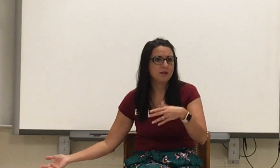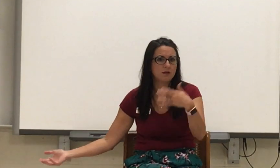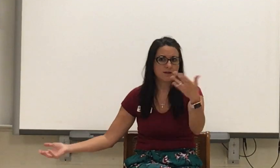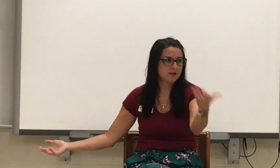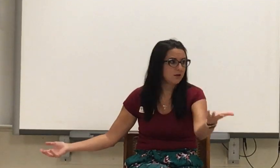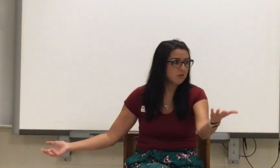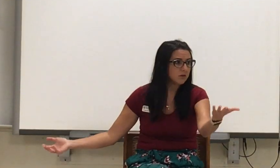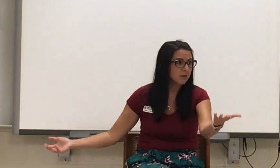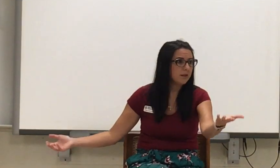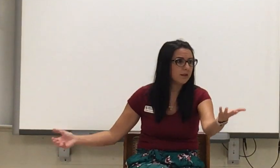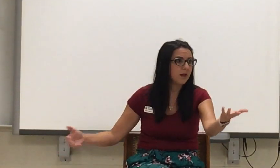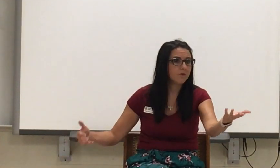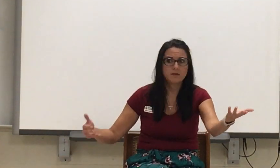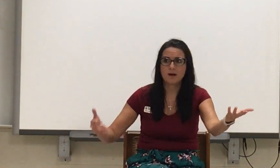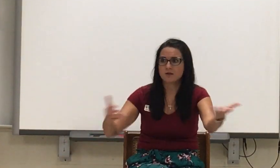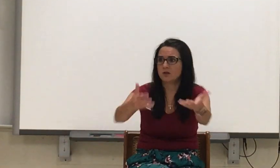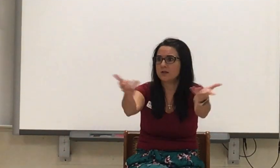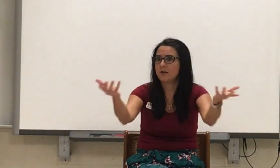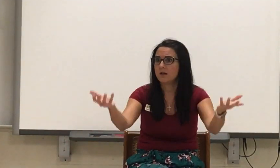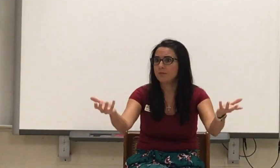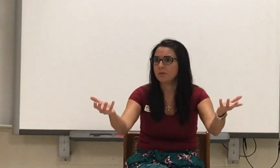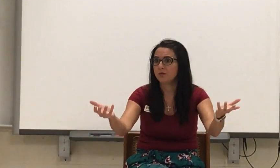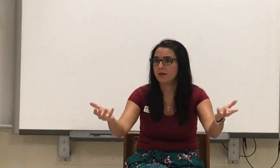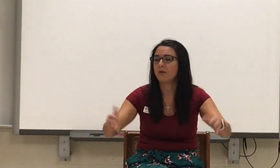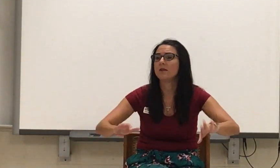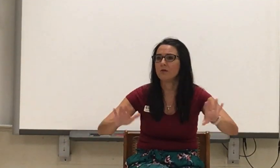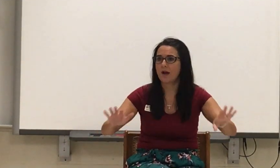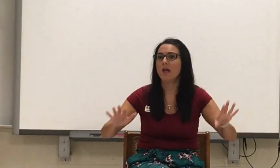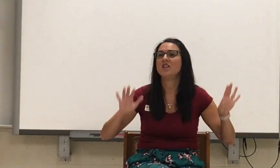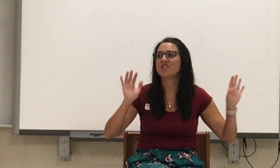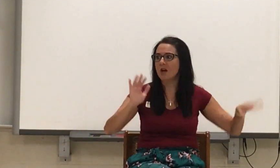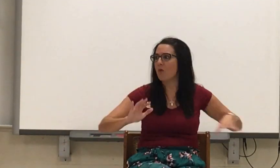it, then I see you doing it then I start seeing other people do it... then I'll realize ok..